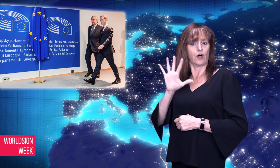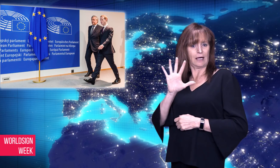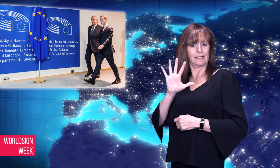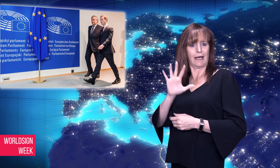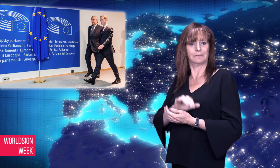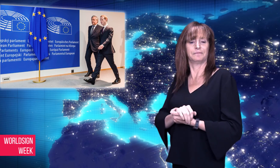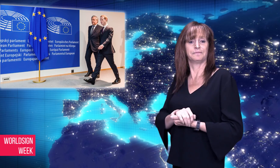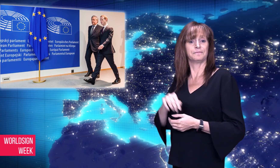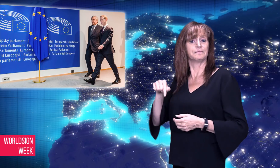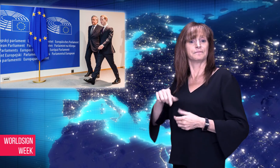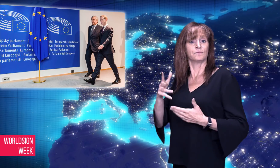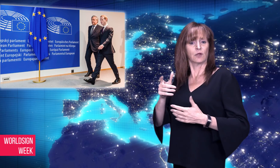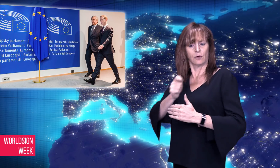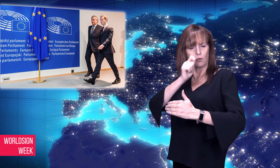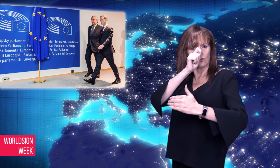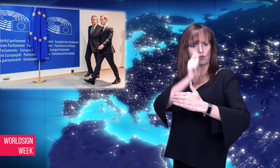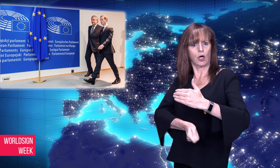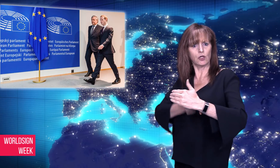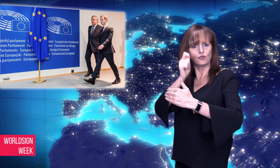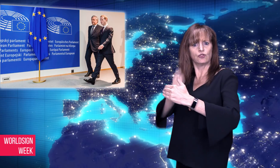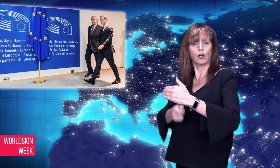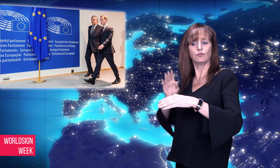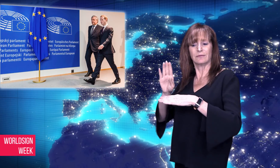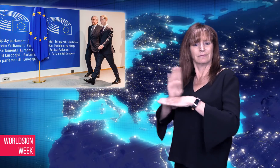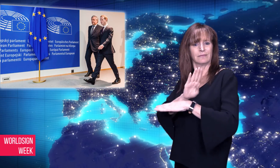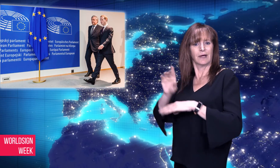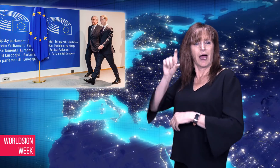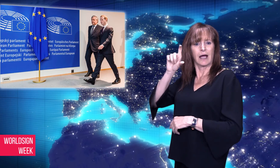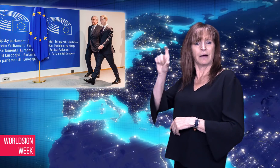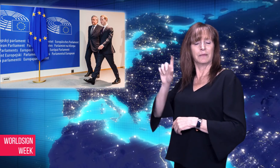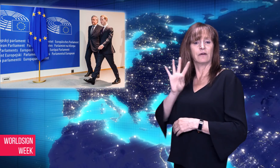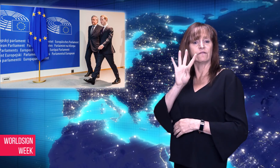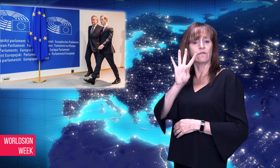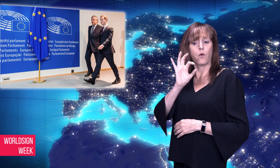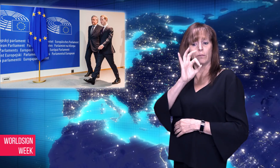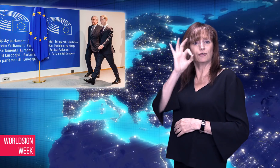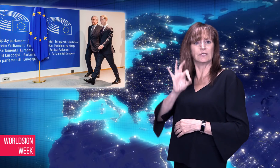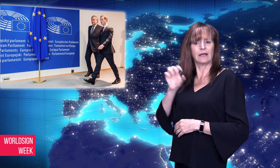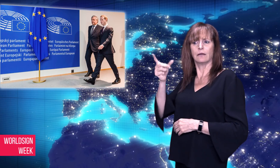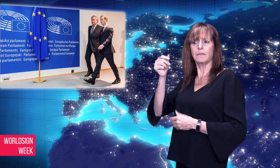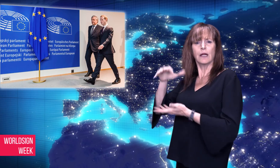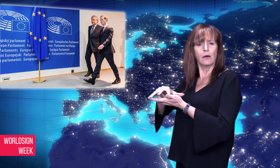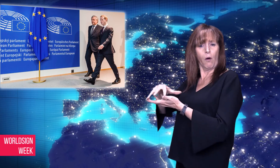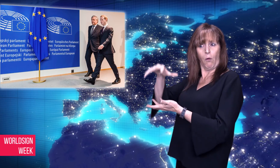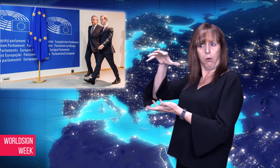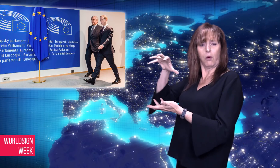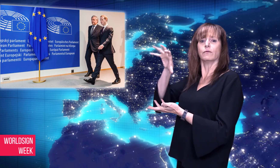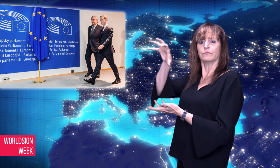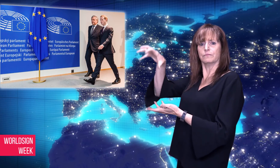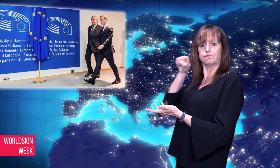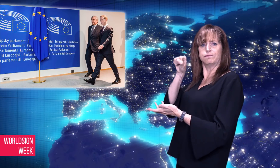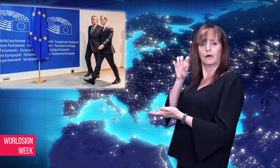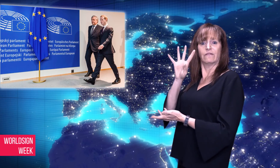percent of their revenues if they are caught accessing personal